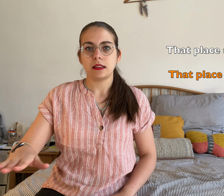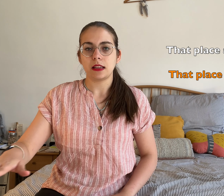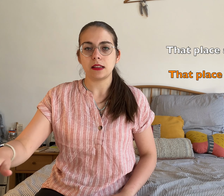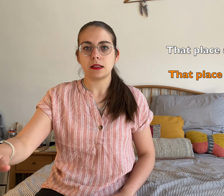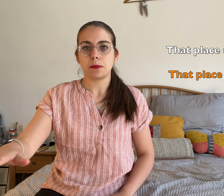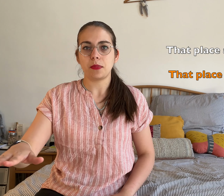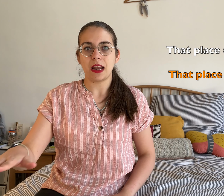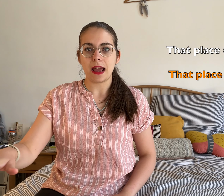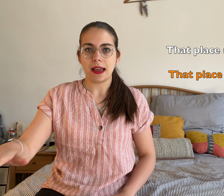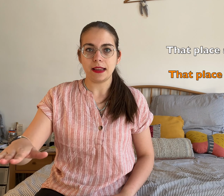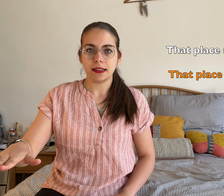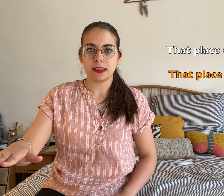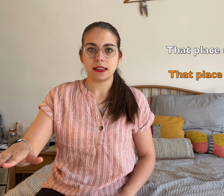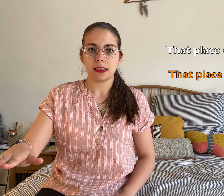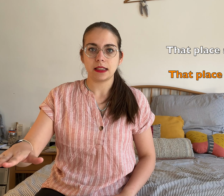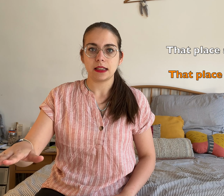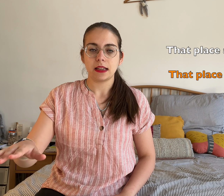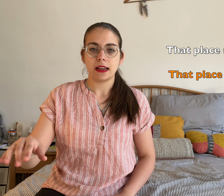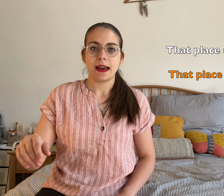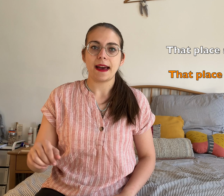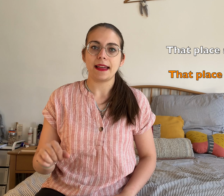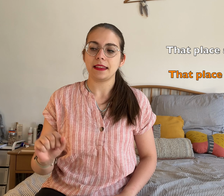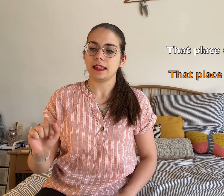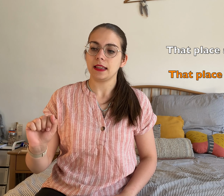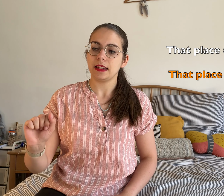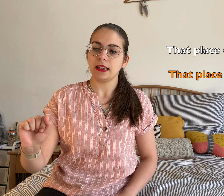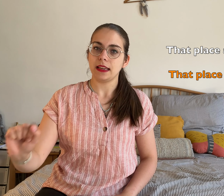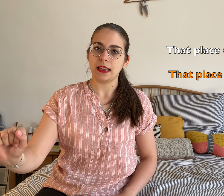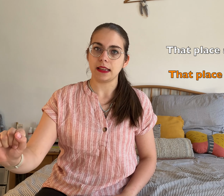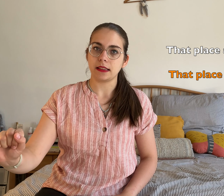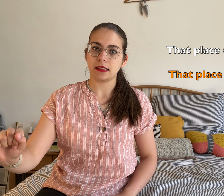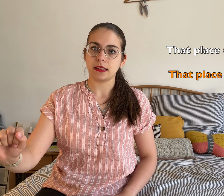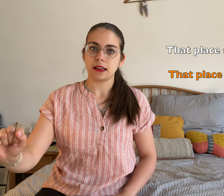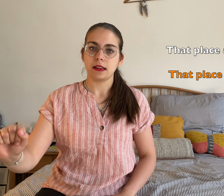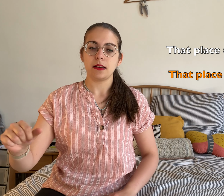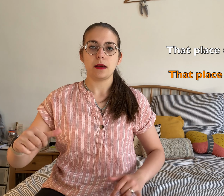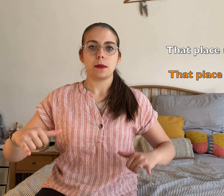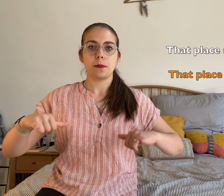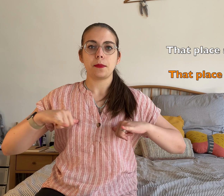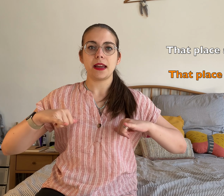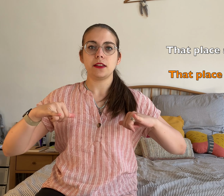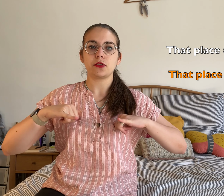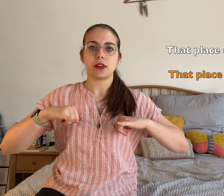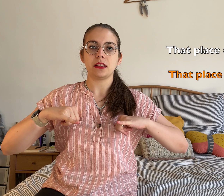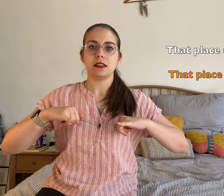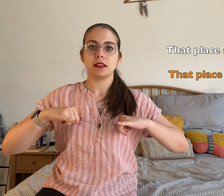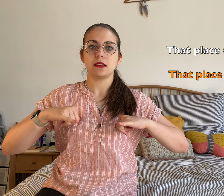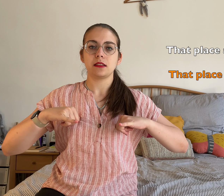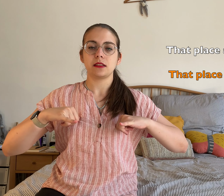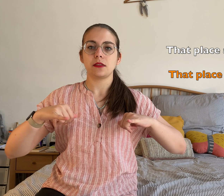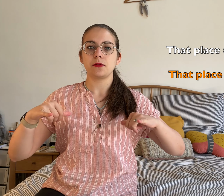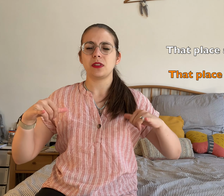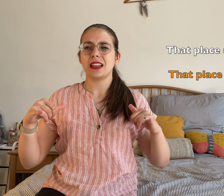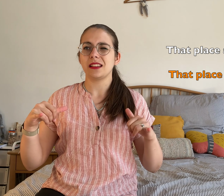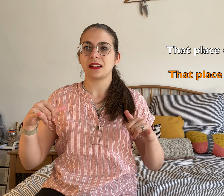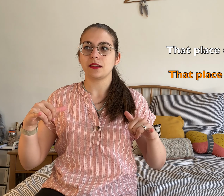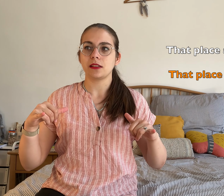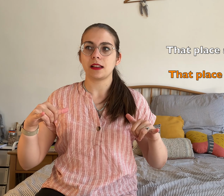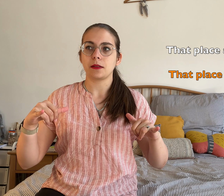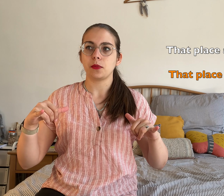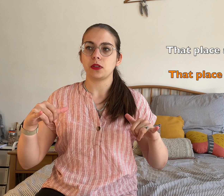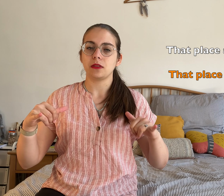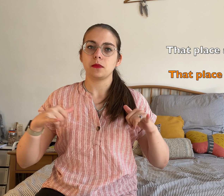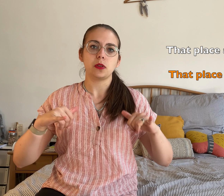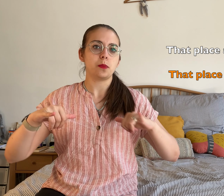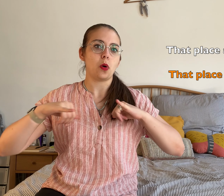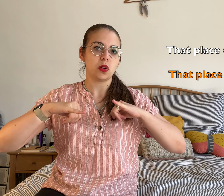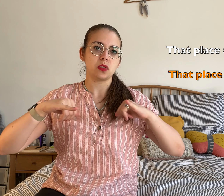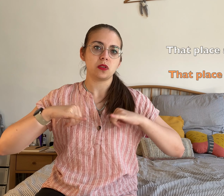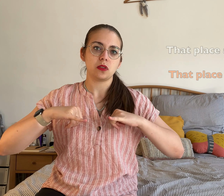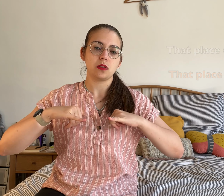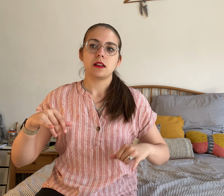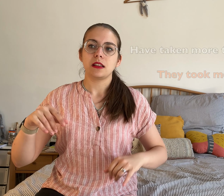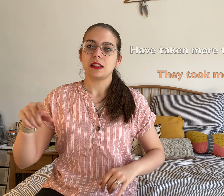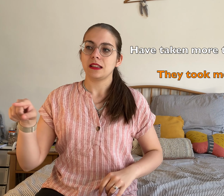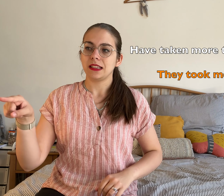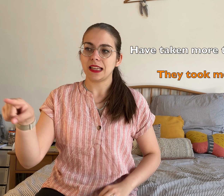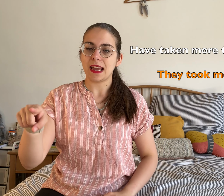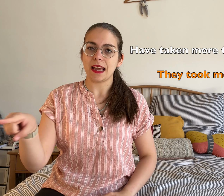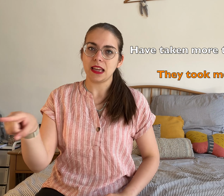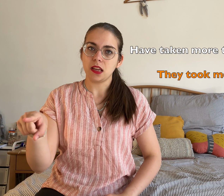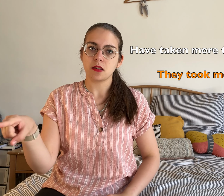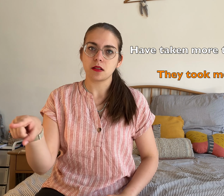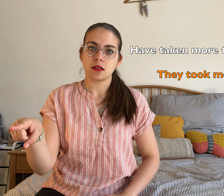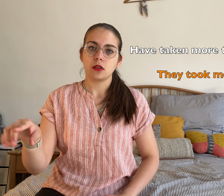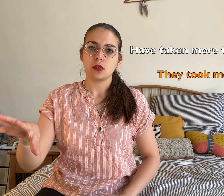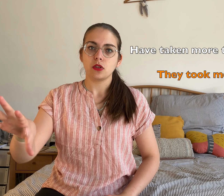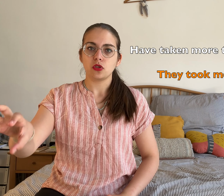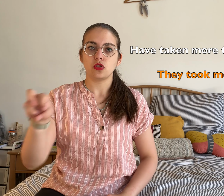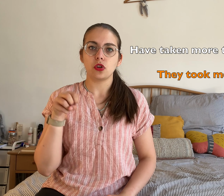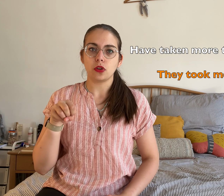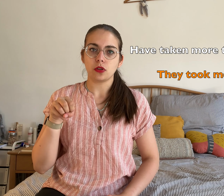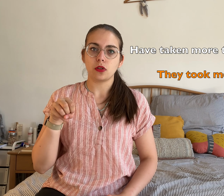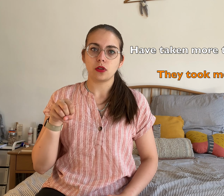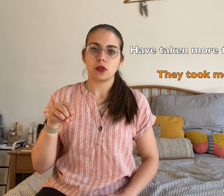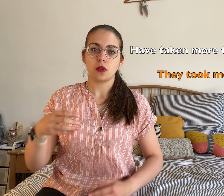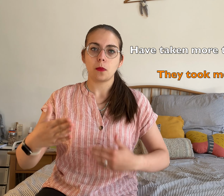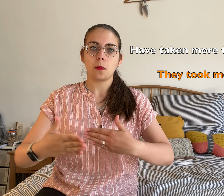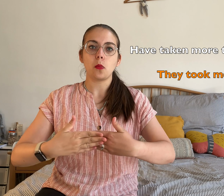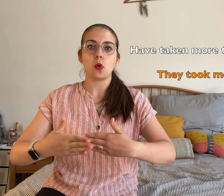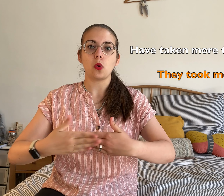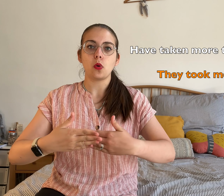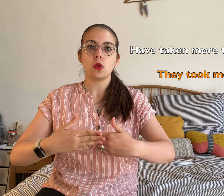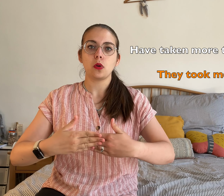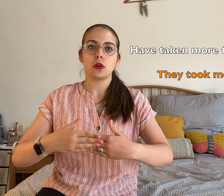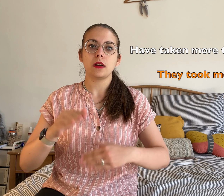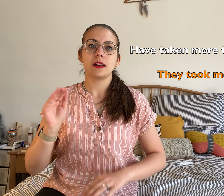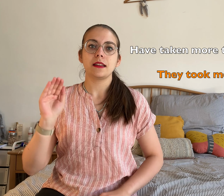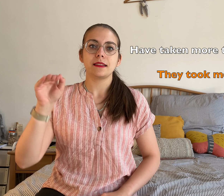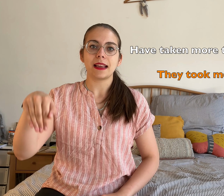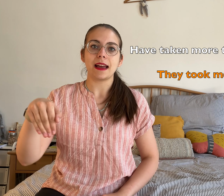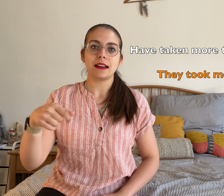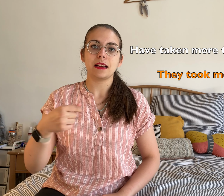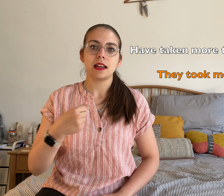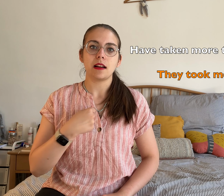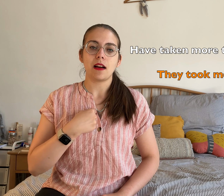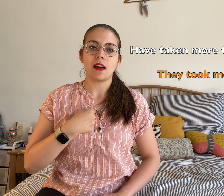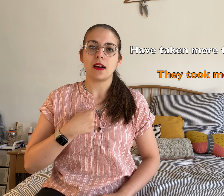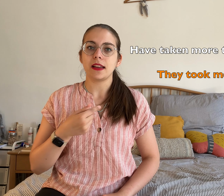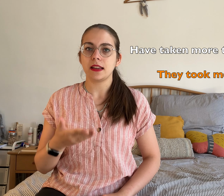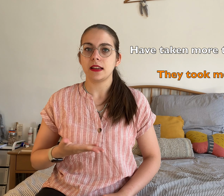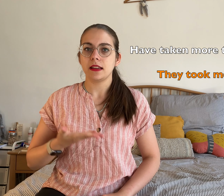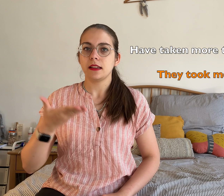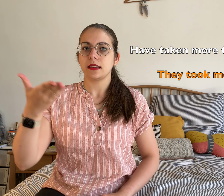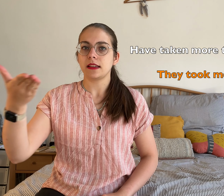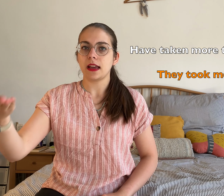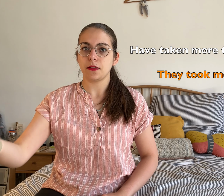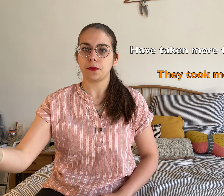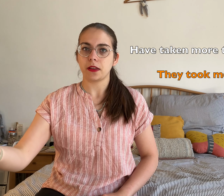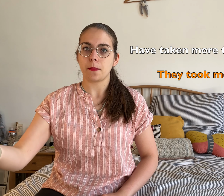this place and its patrons" for this, I just like put the "boss. They took more than I gave them".